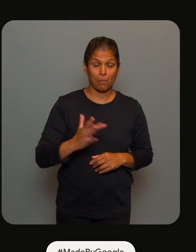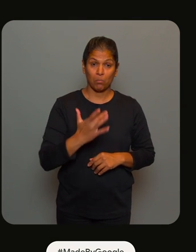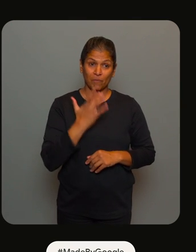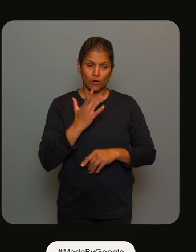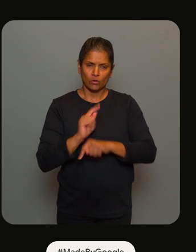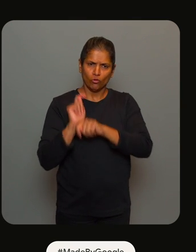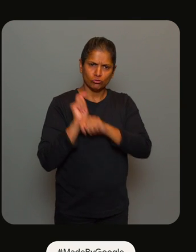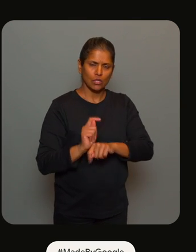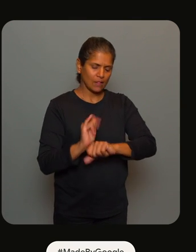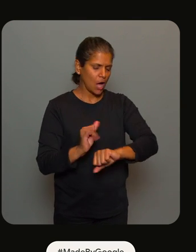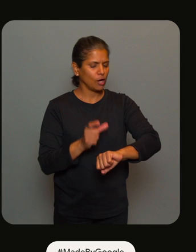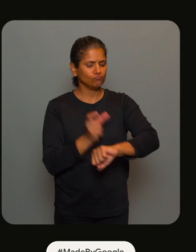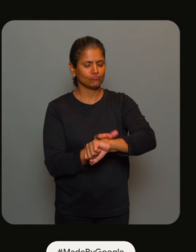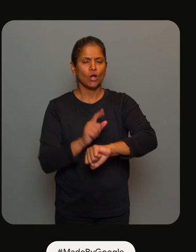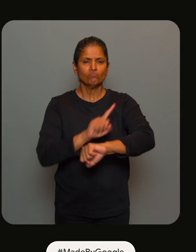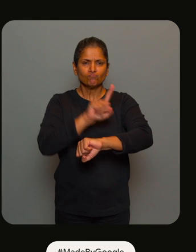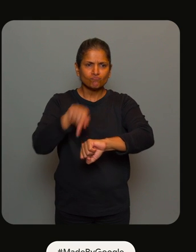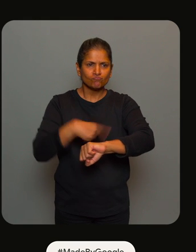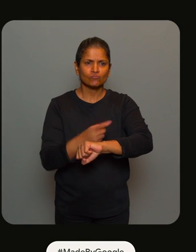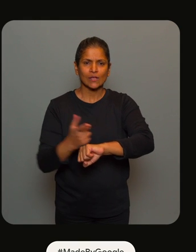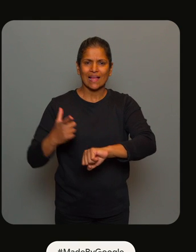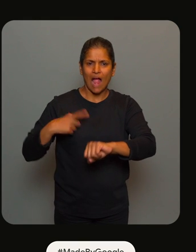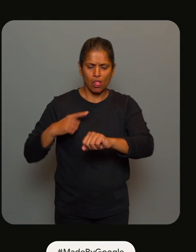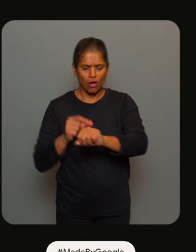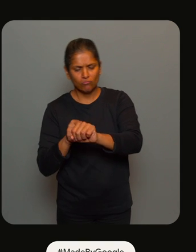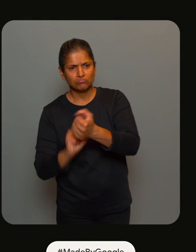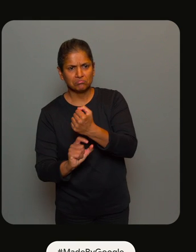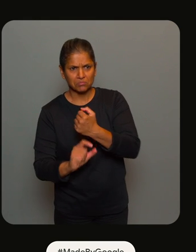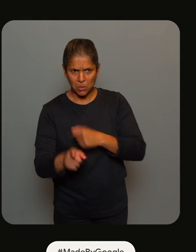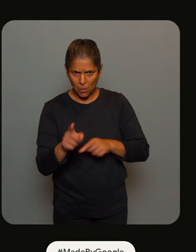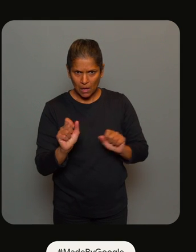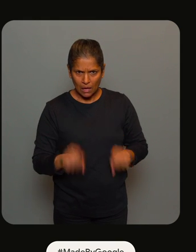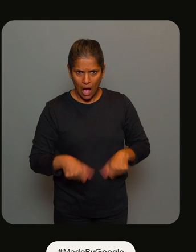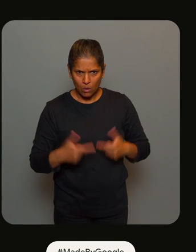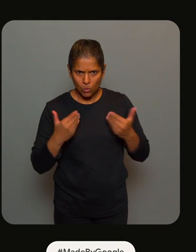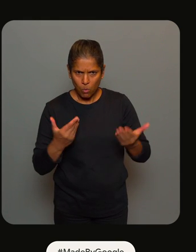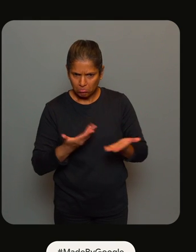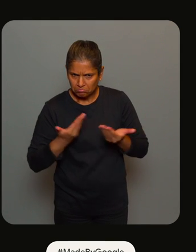leather band, but with a minimal digital watch face, go for it. It will look great.